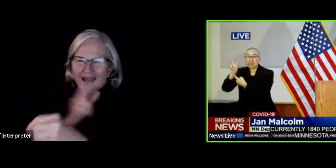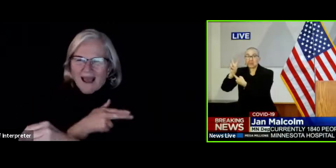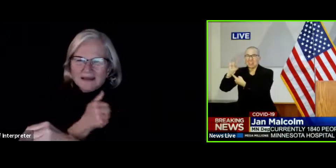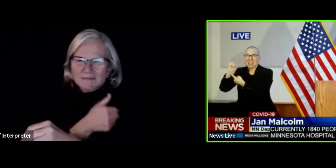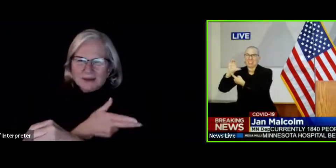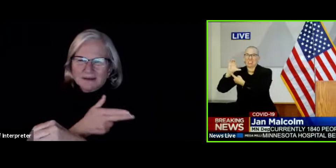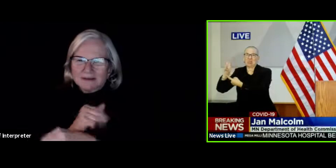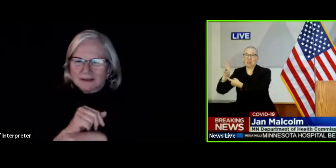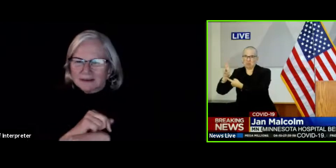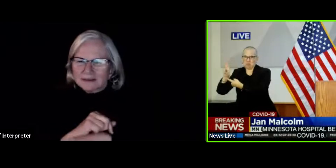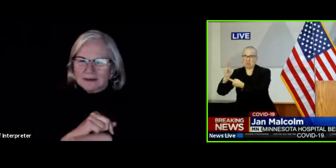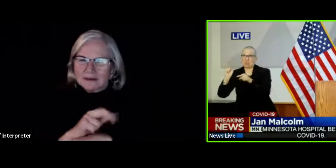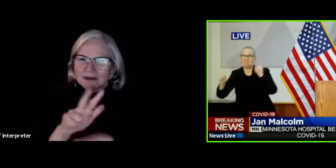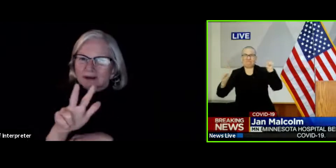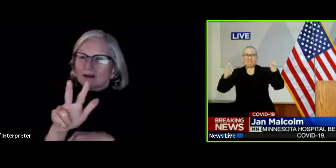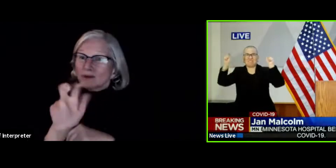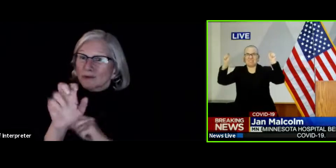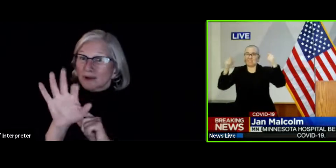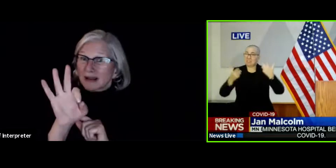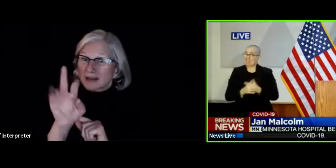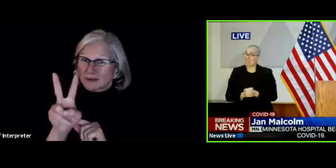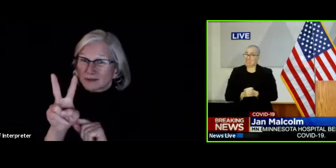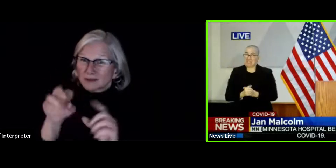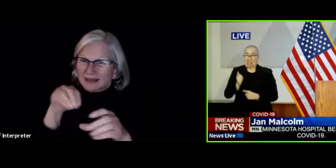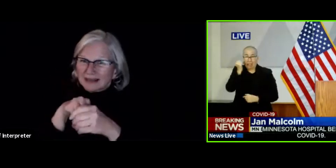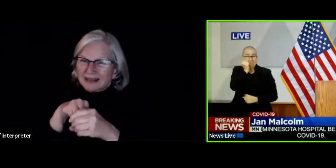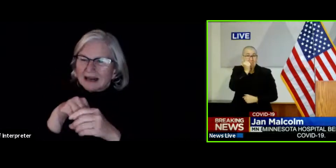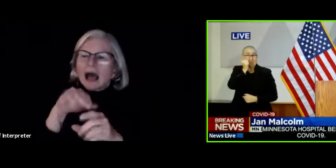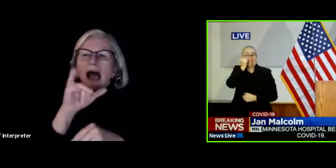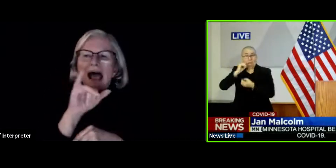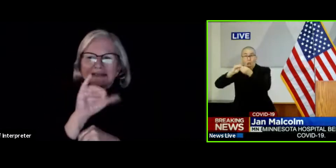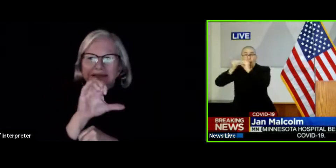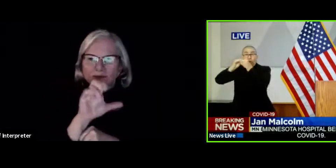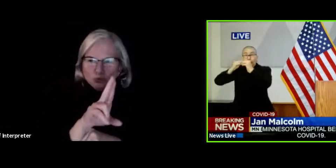AND THESE DAILY NUMBERS REALLY ARE IMPORTANT. WE SPENDS A LOT OF TIME TALKING ABOUT THEM